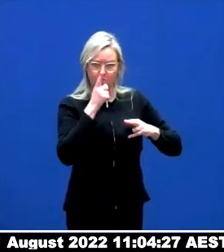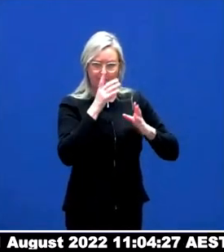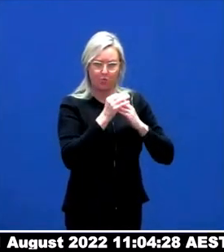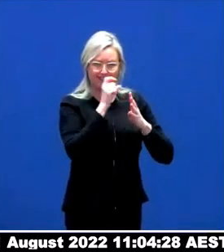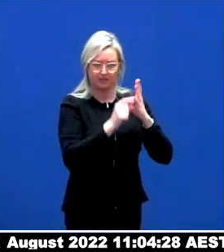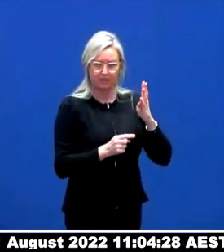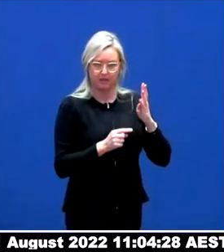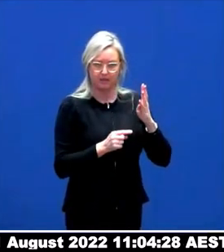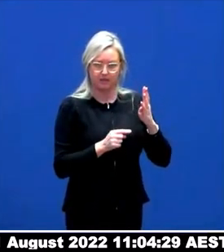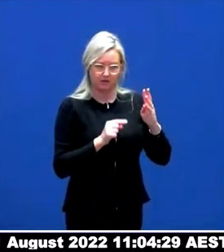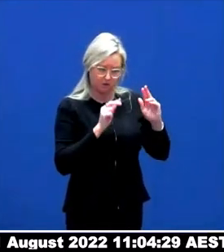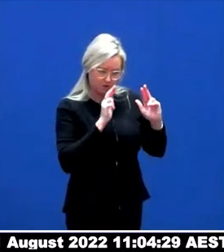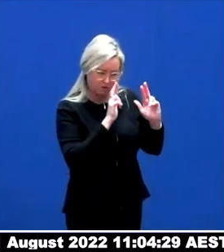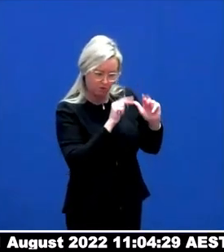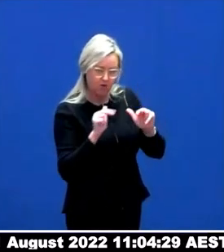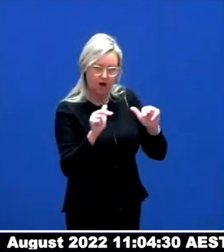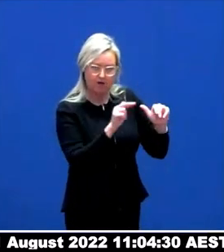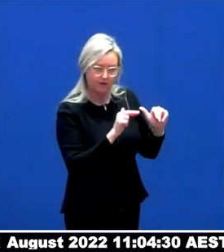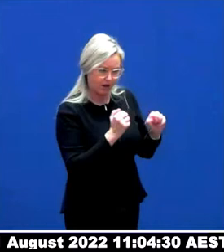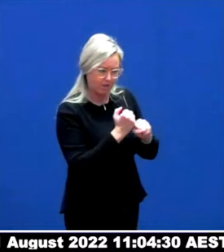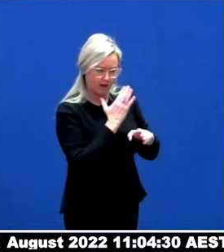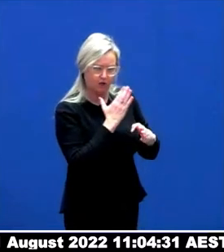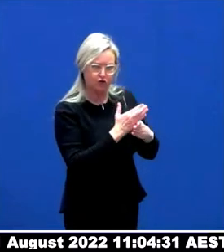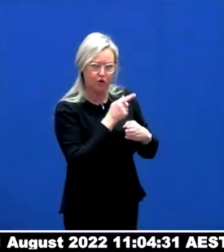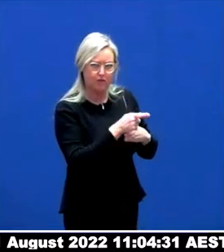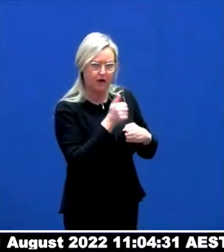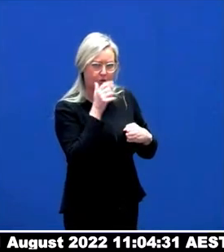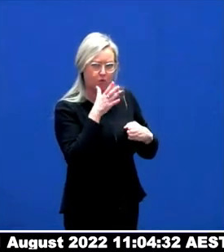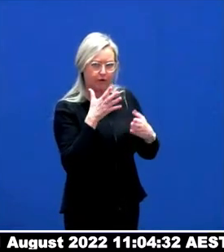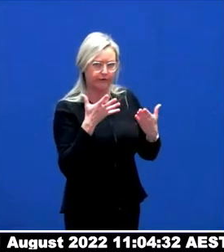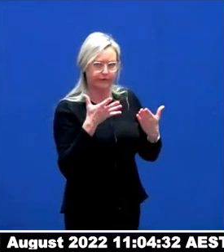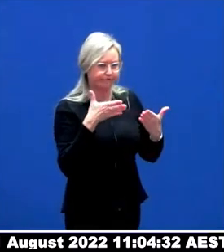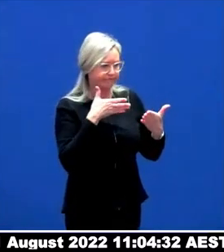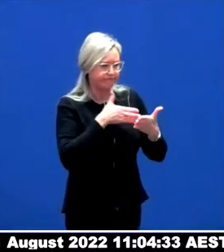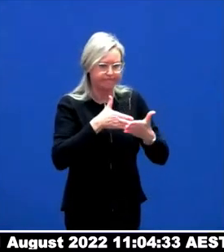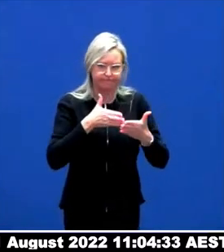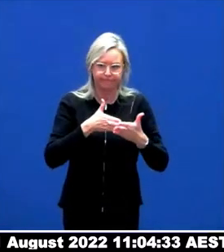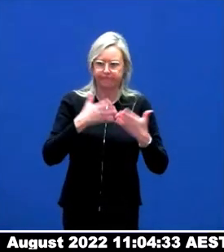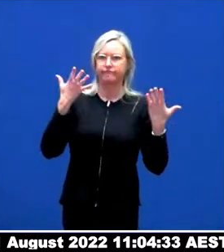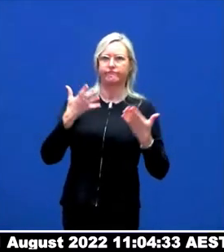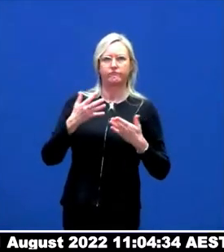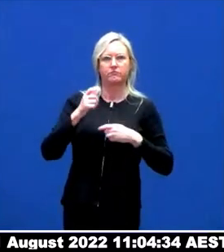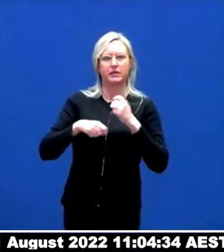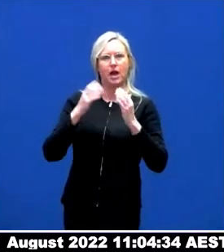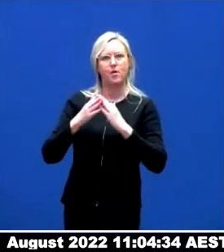between the gaps where you've got systems and policies that might be addressed by a range of different departments?